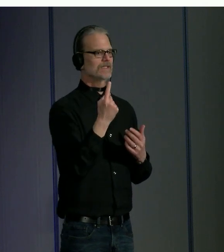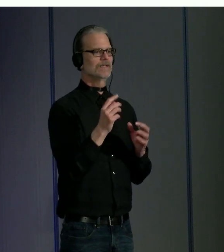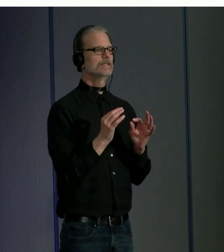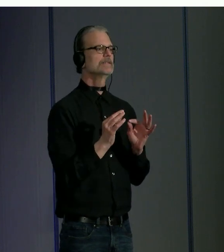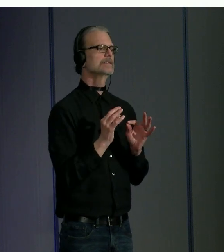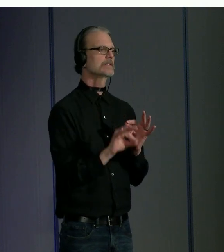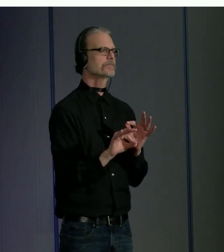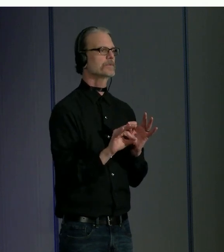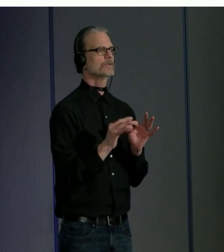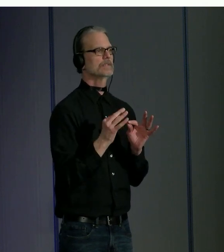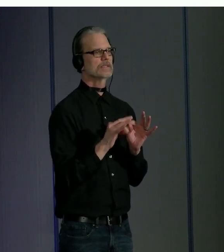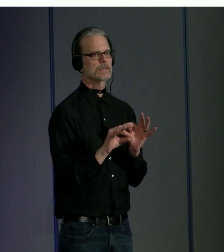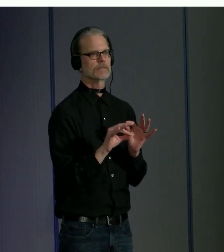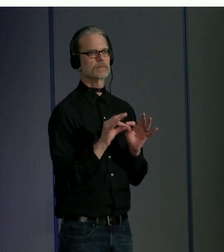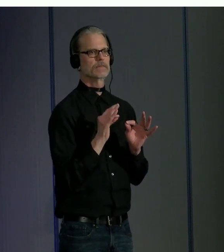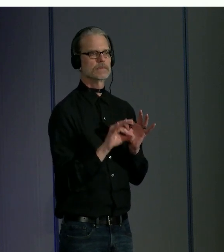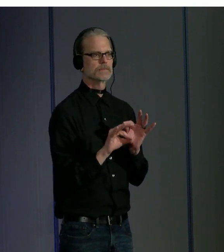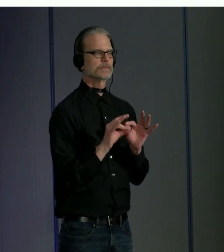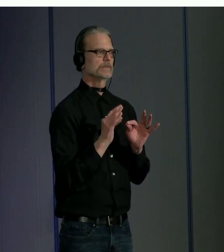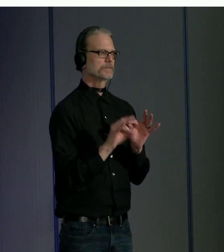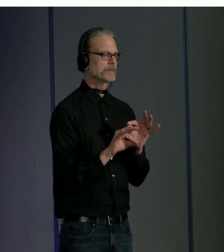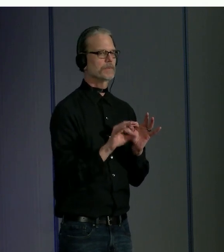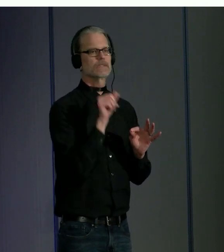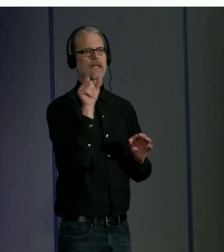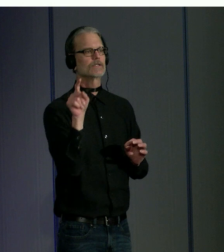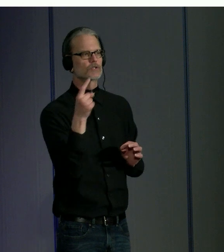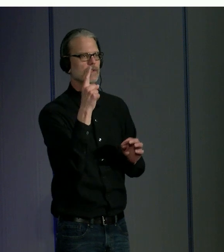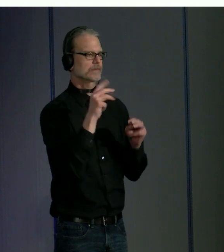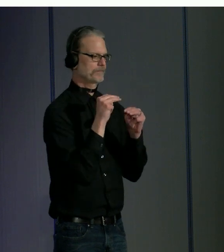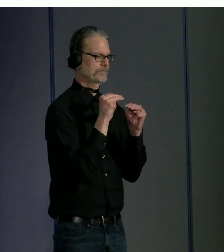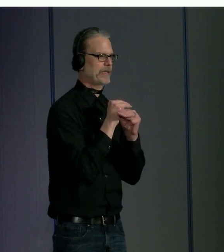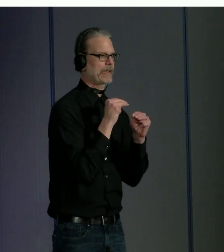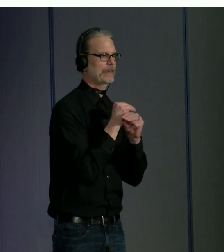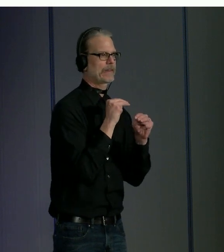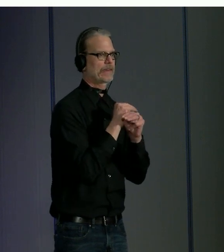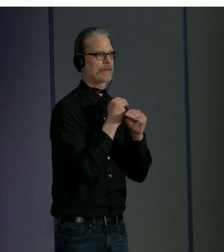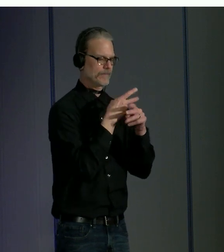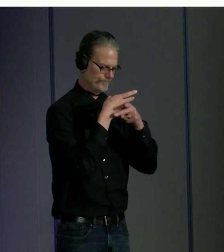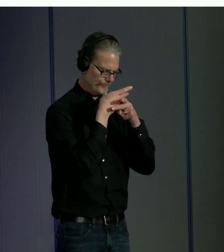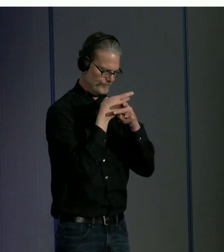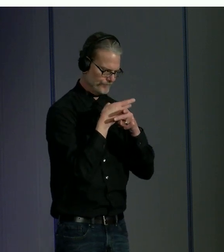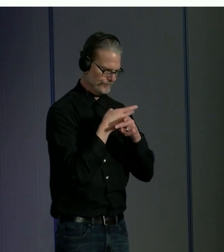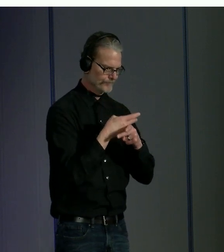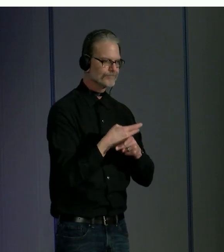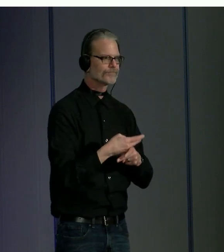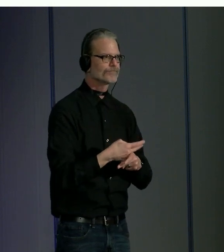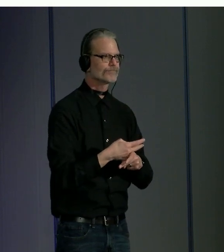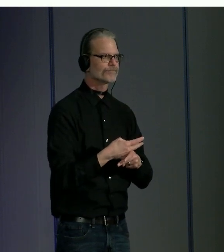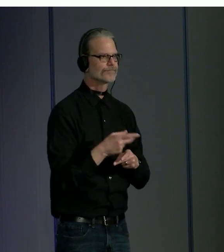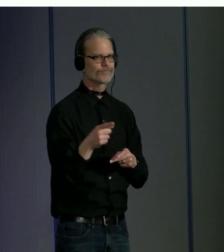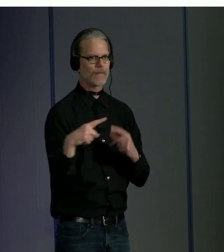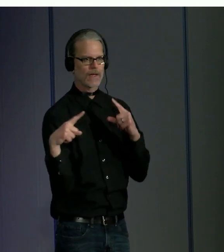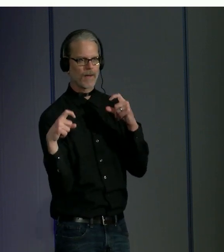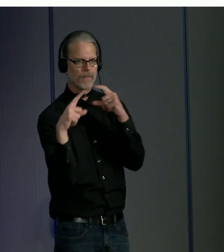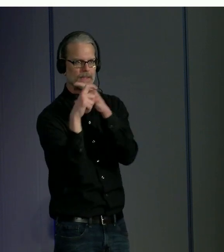It's not just about that mathematical calculation of the complexity that can exist on mobile